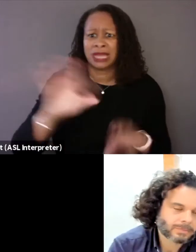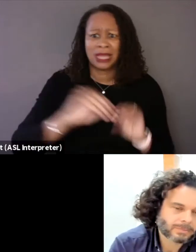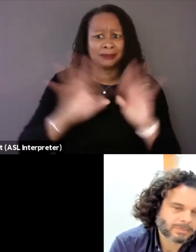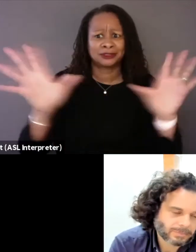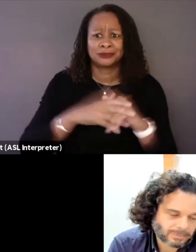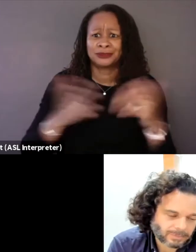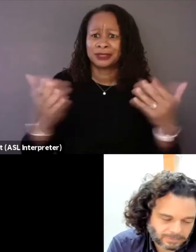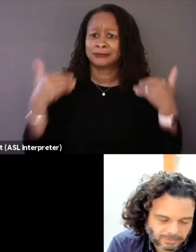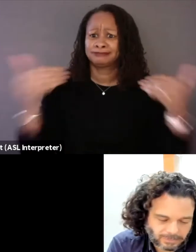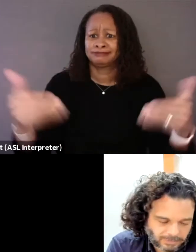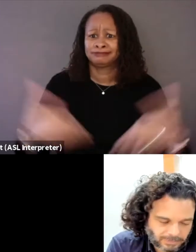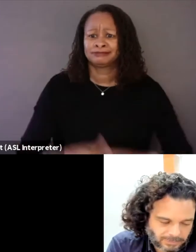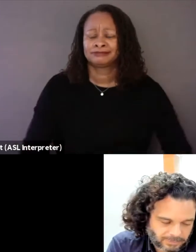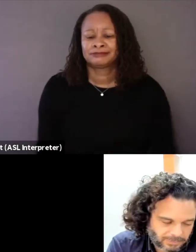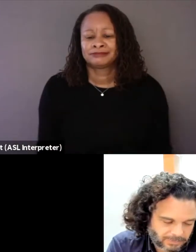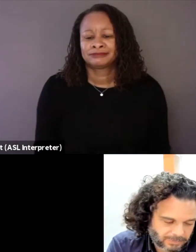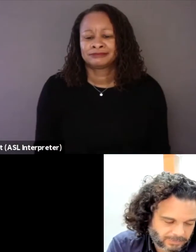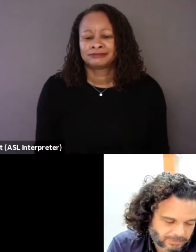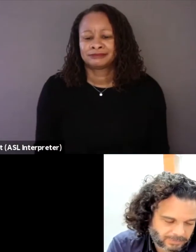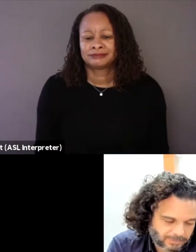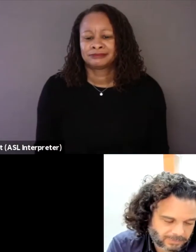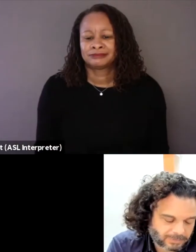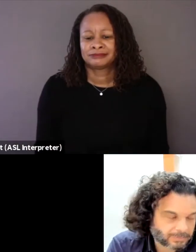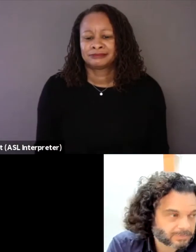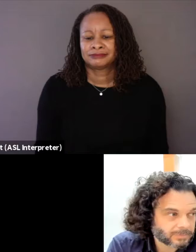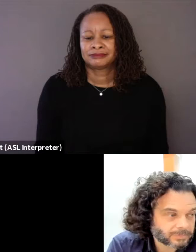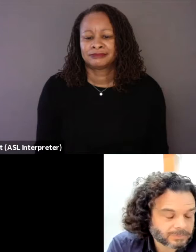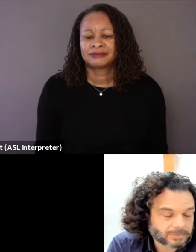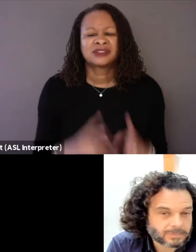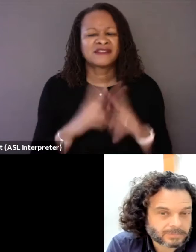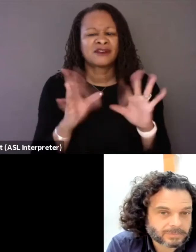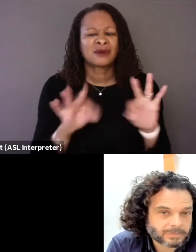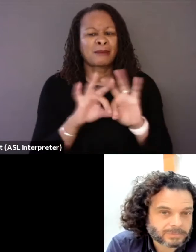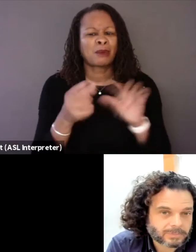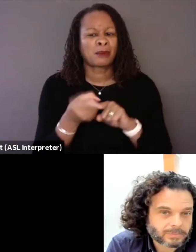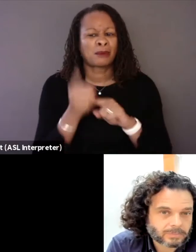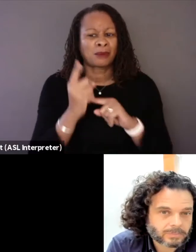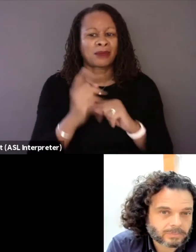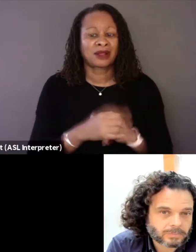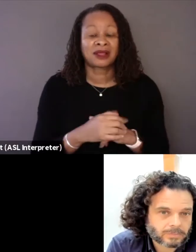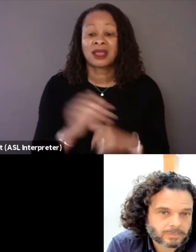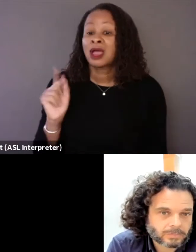So we, that was, that was a very important moment. And so Andrea, you mentioned it's not